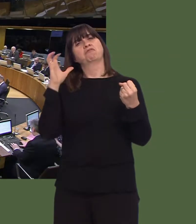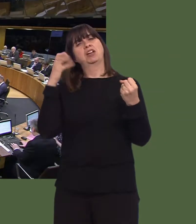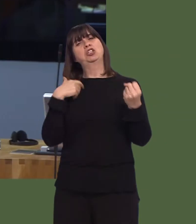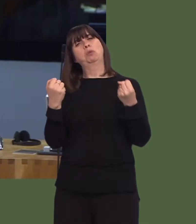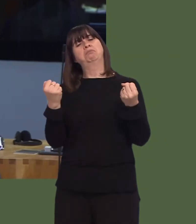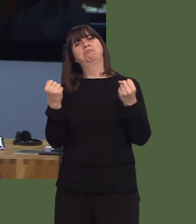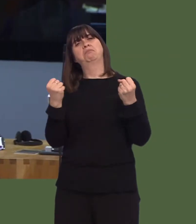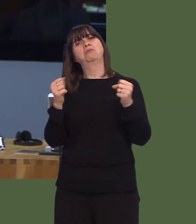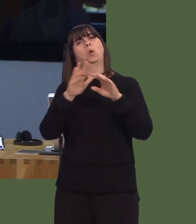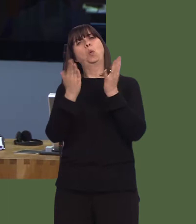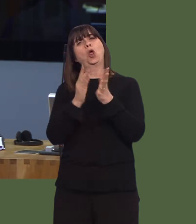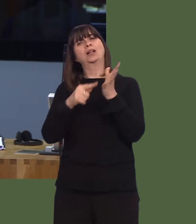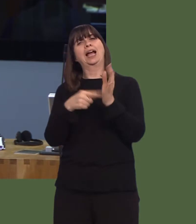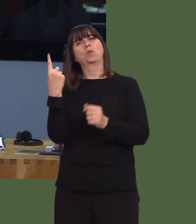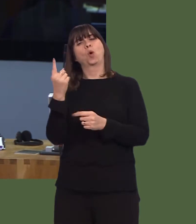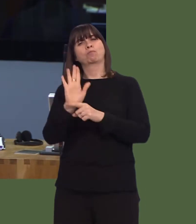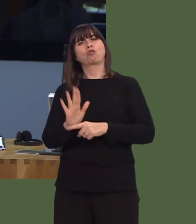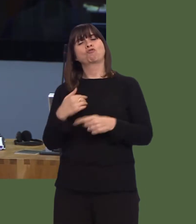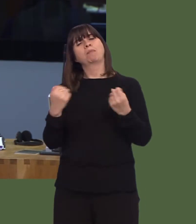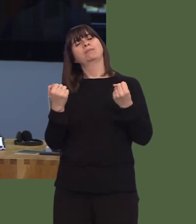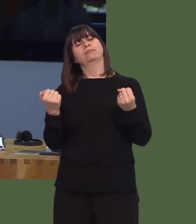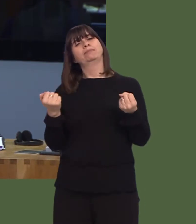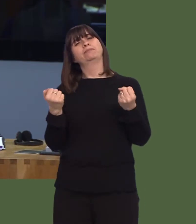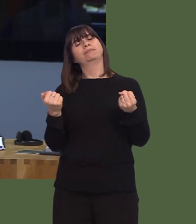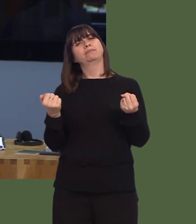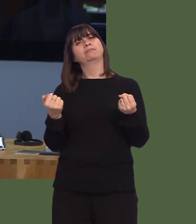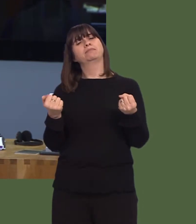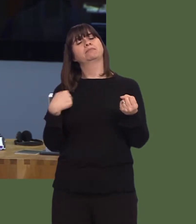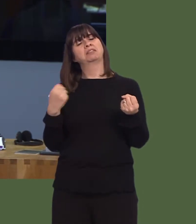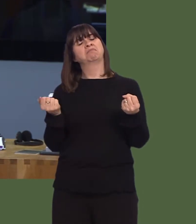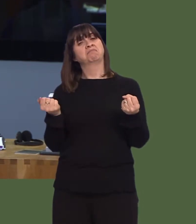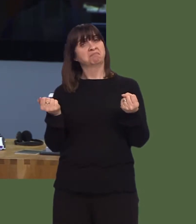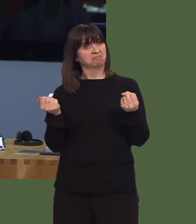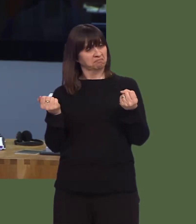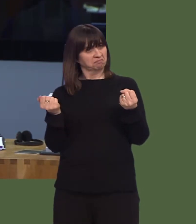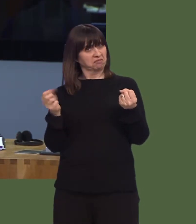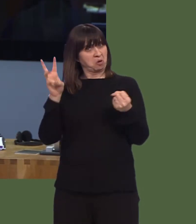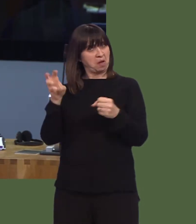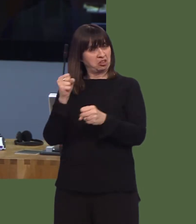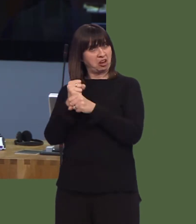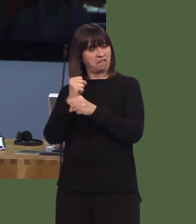at One was on, and, with some incredulity, I heard that the Welsh Government was consulting